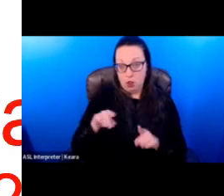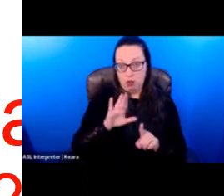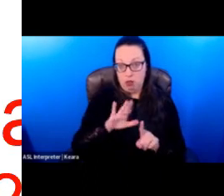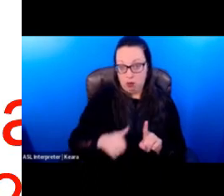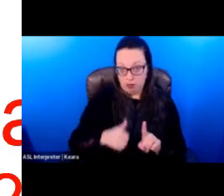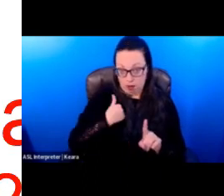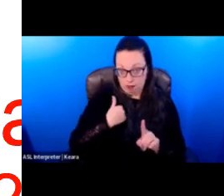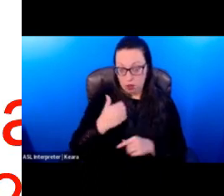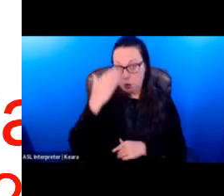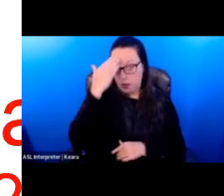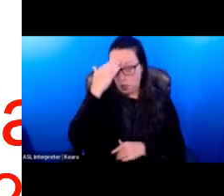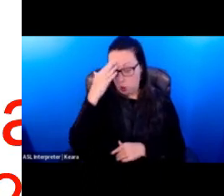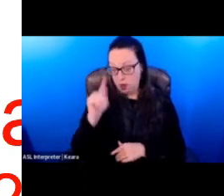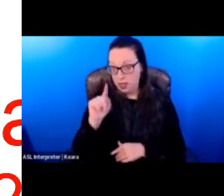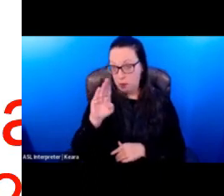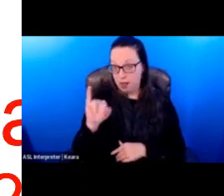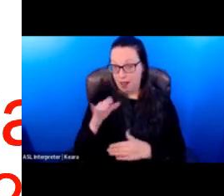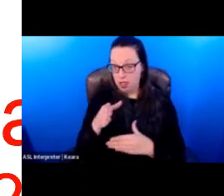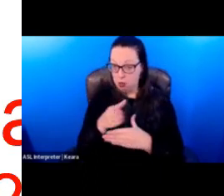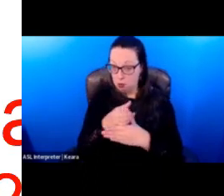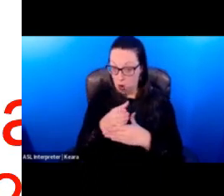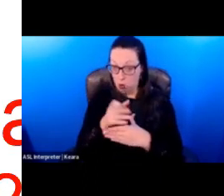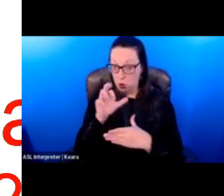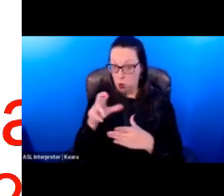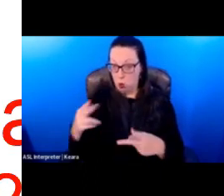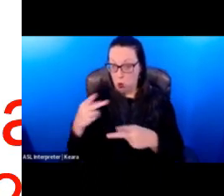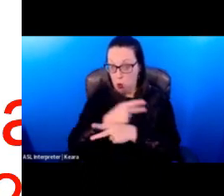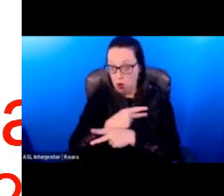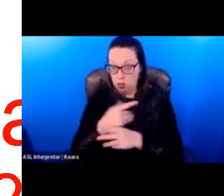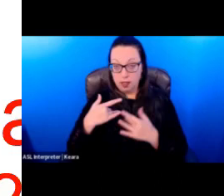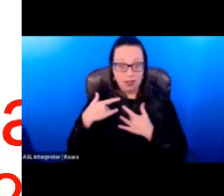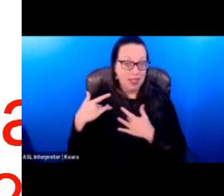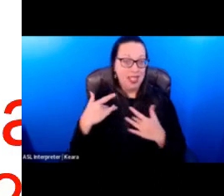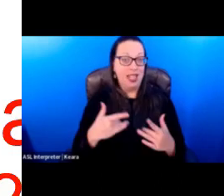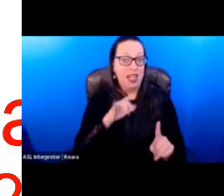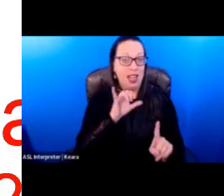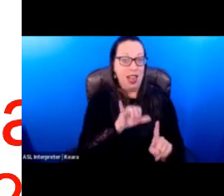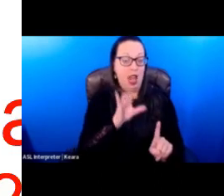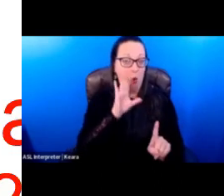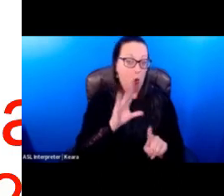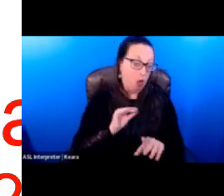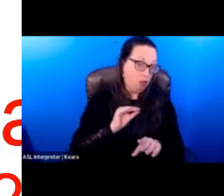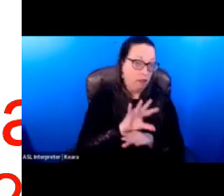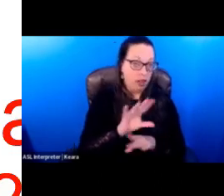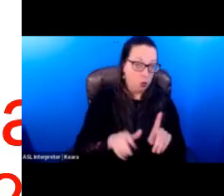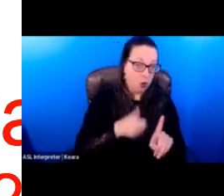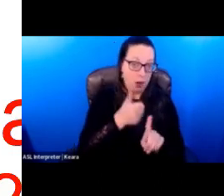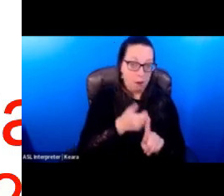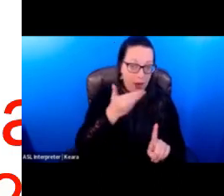at least moderate, if not not worse, that the likelihood that it is affecting you today in some way, it may not be causing